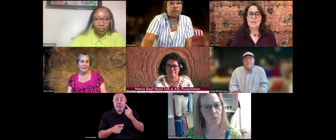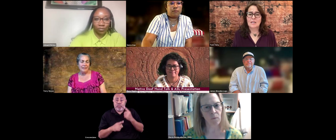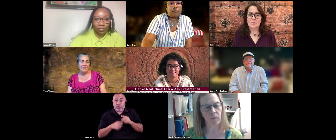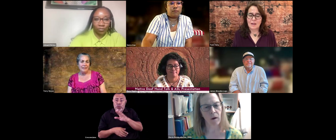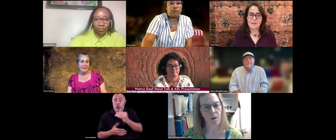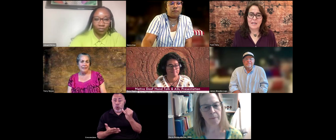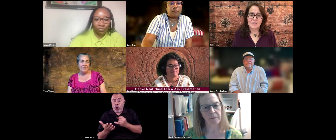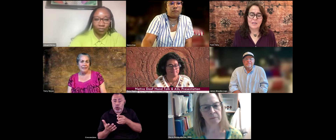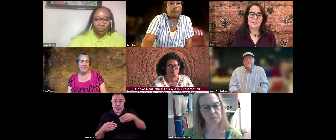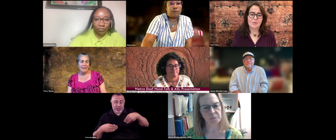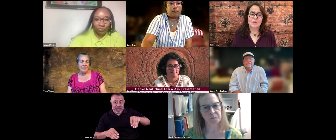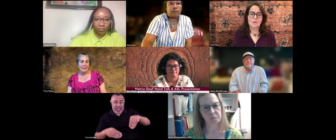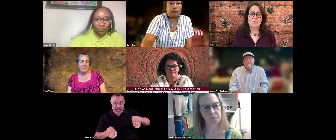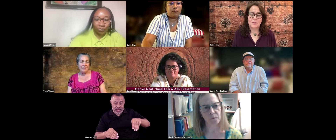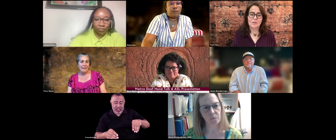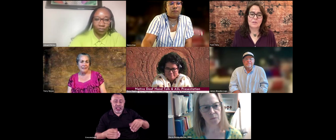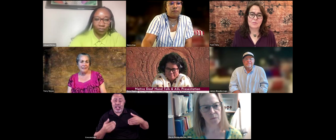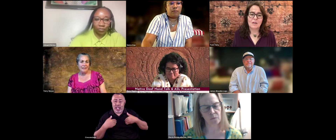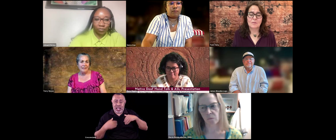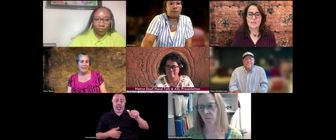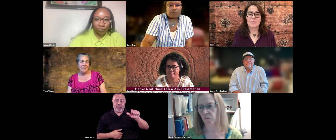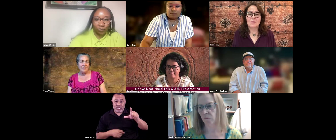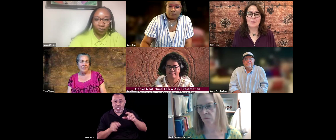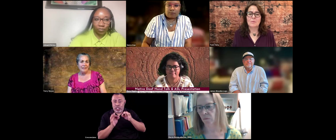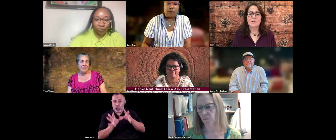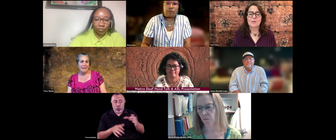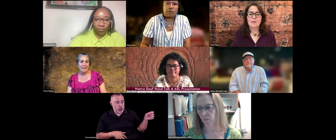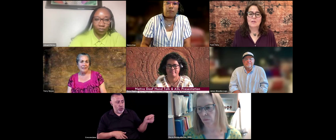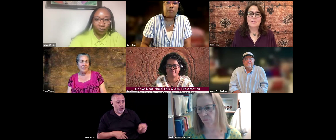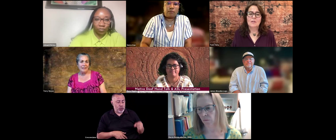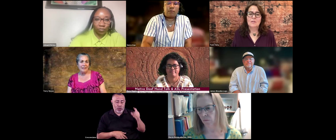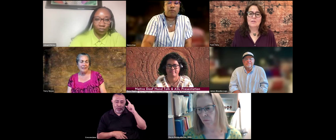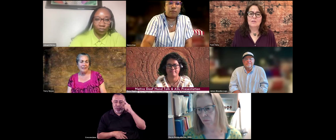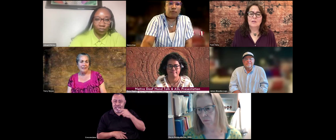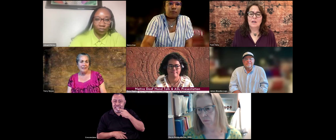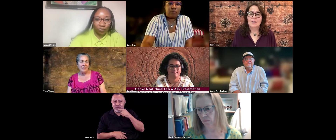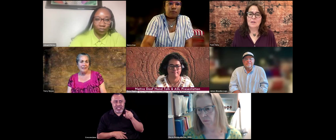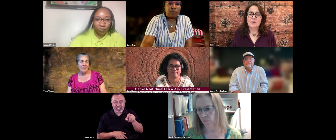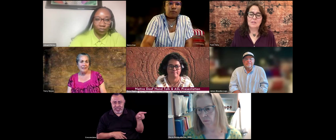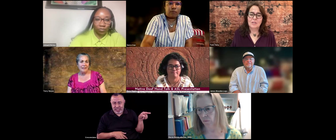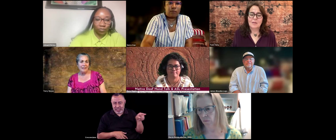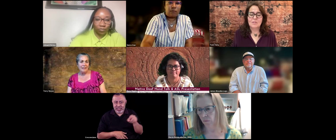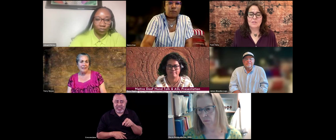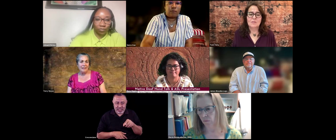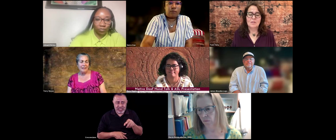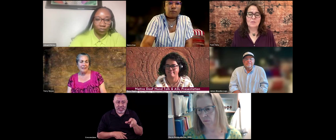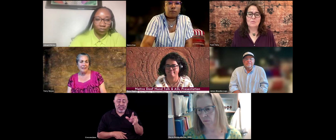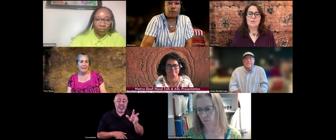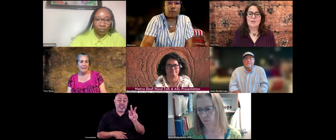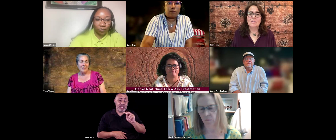And you have an ASL interpreter with you as well for the hearing people. Terry and James, do you?